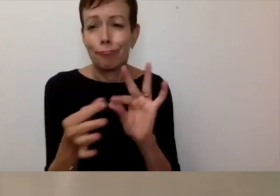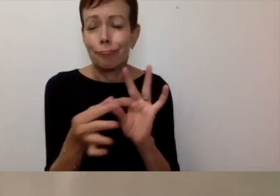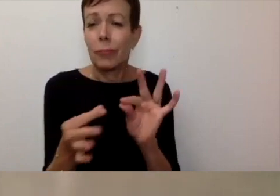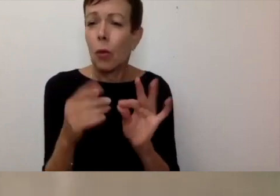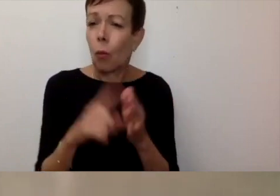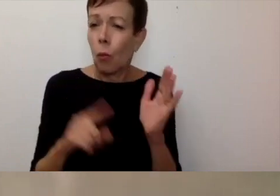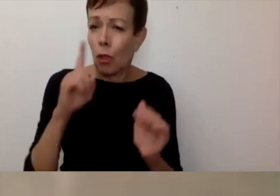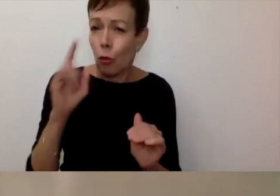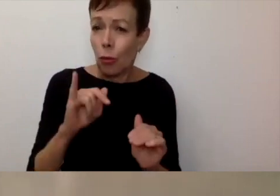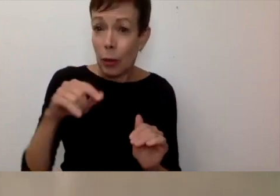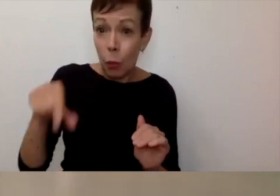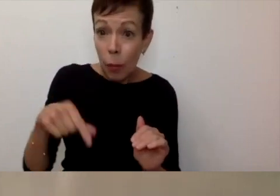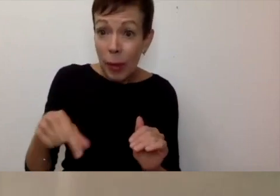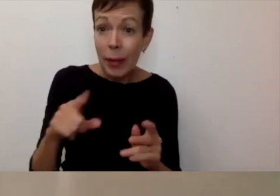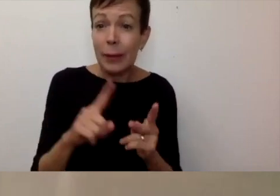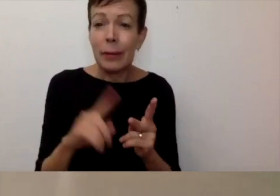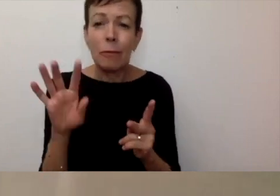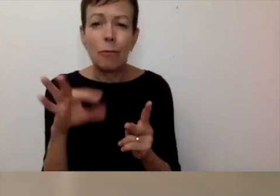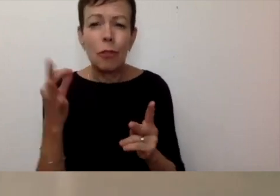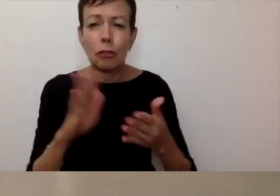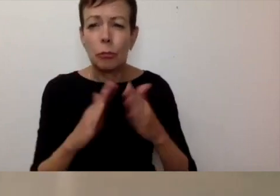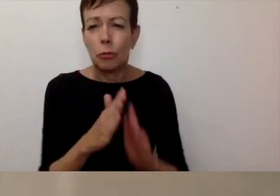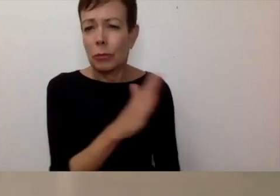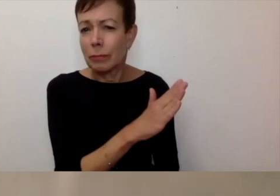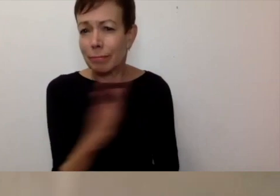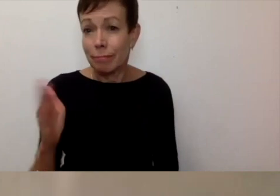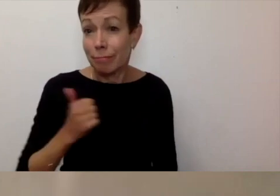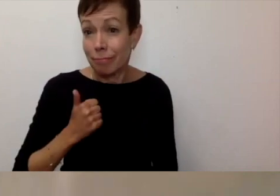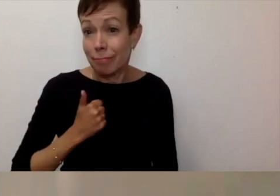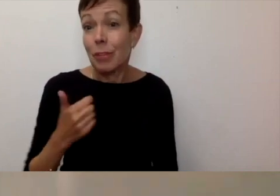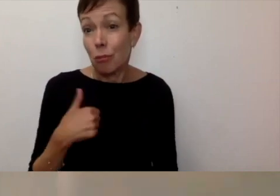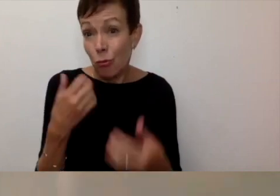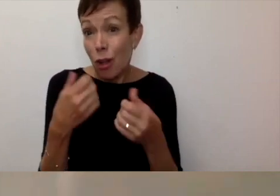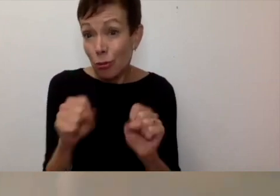across canada so that's what i'll try to do and today i have a special hat on my